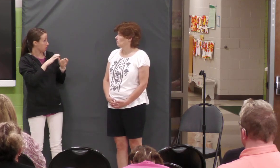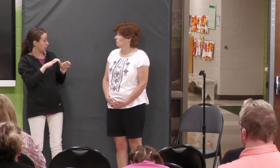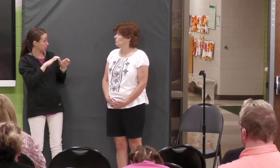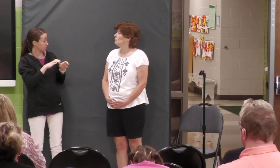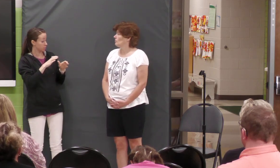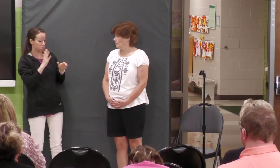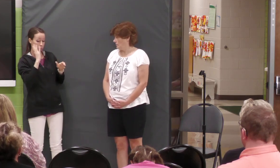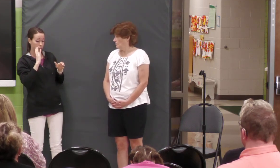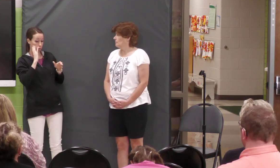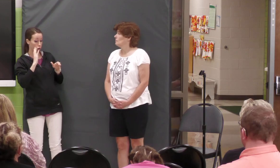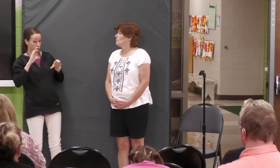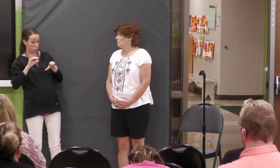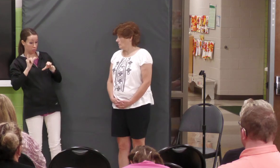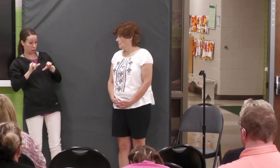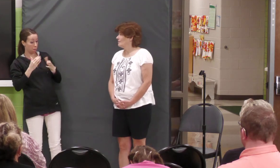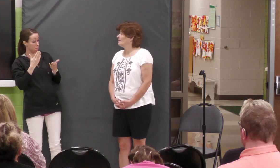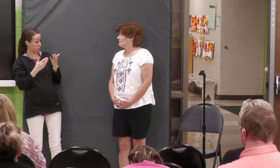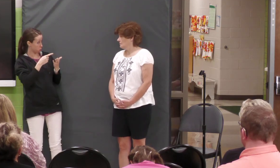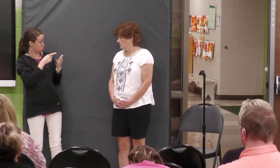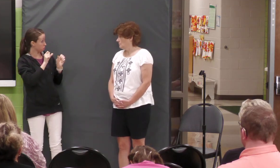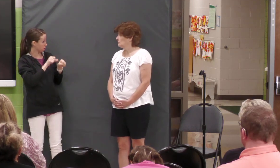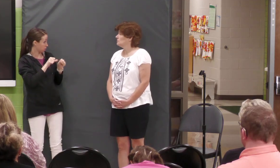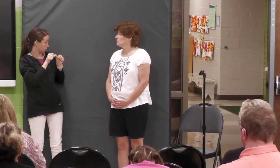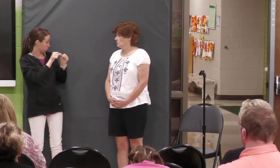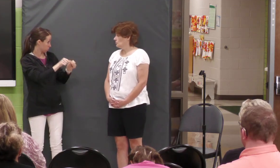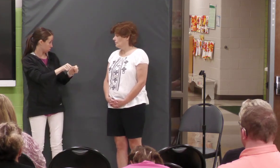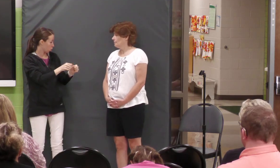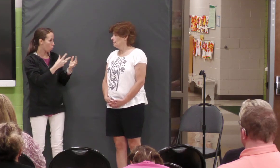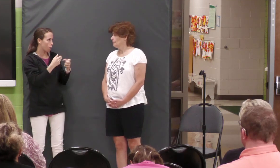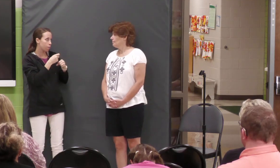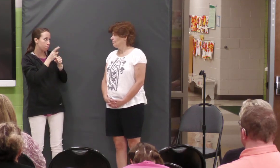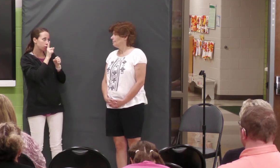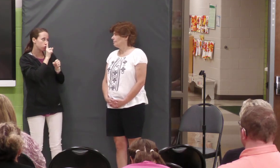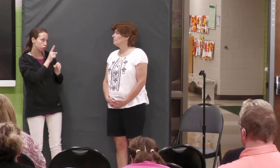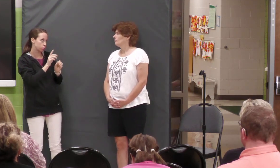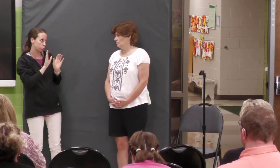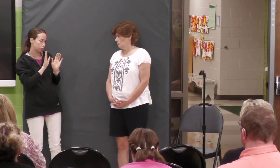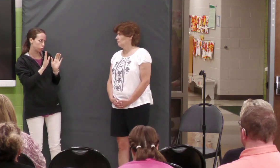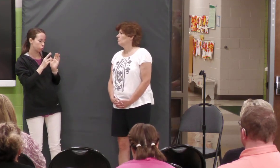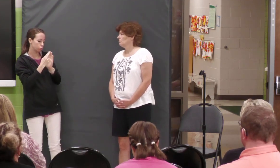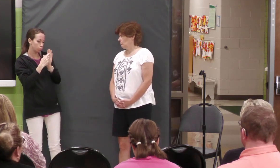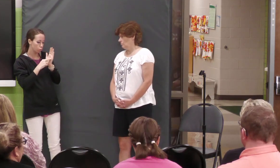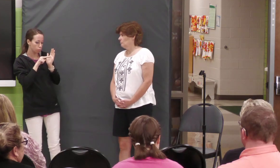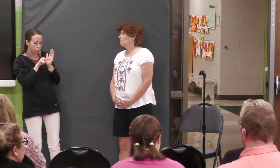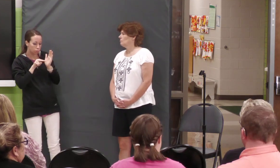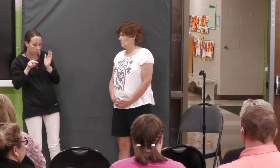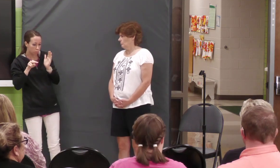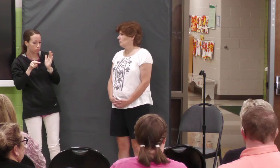to make sure that so that somebody can't at a later date come back in questions an